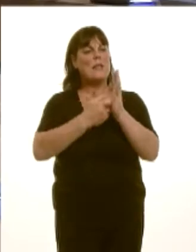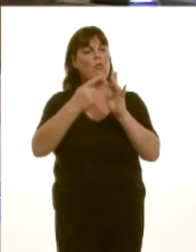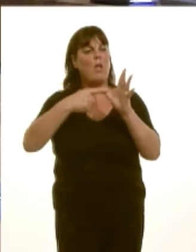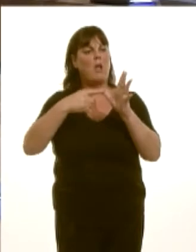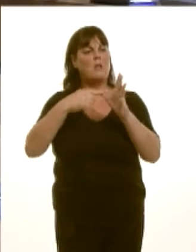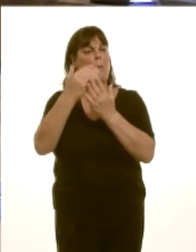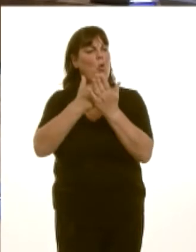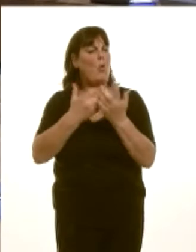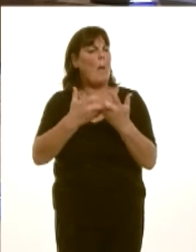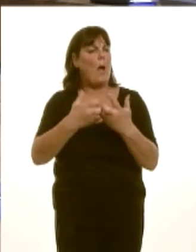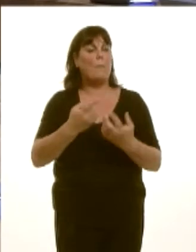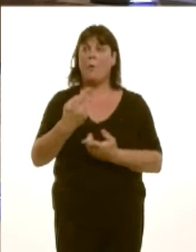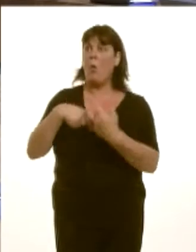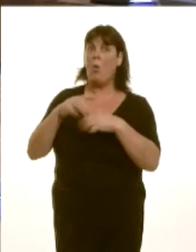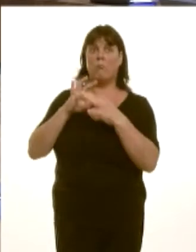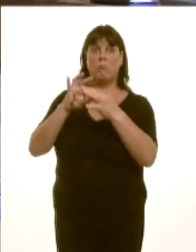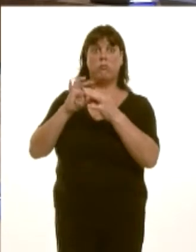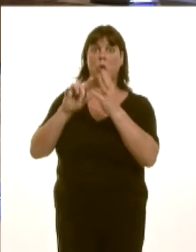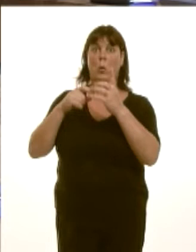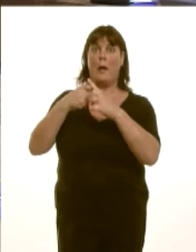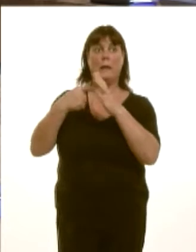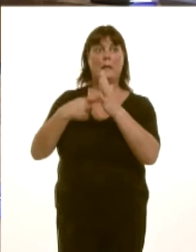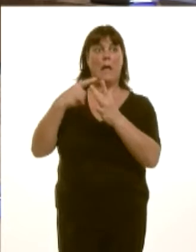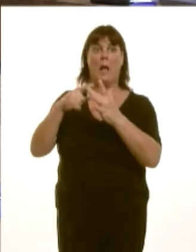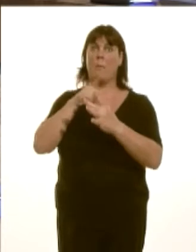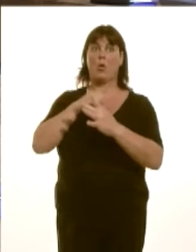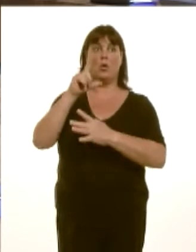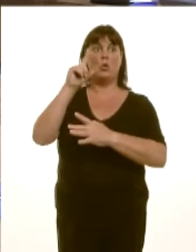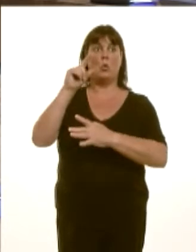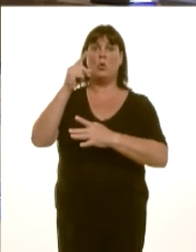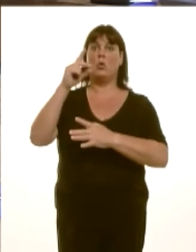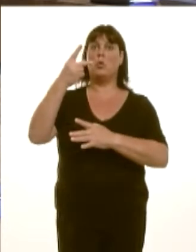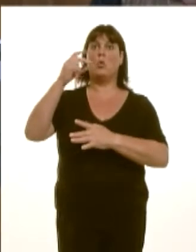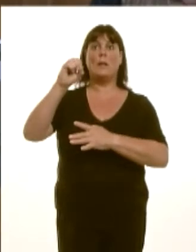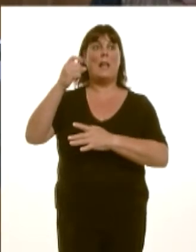I think that it is fair to say that they have grown dramatically since 2011.